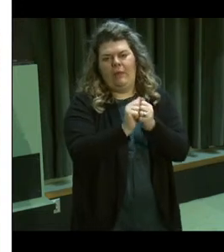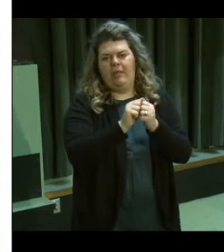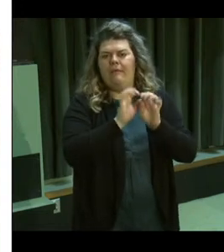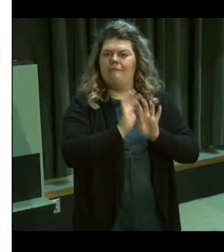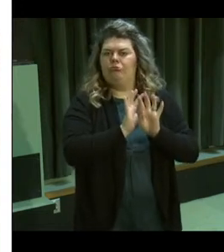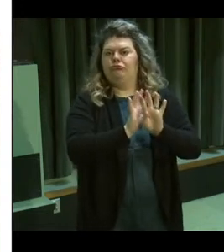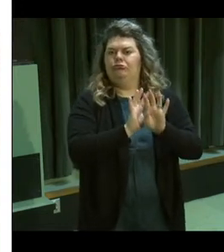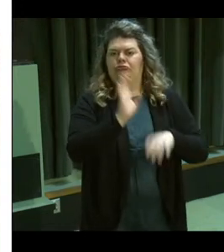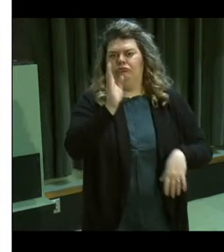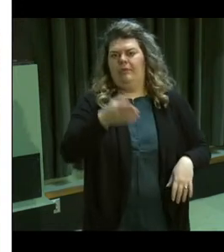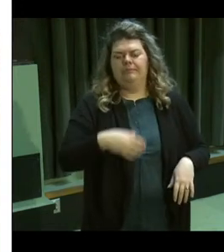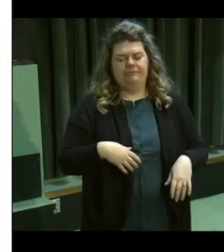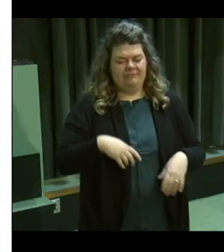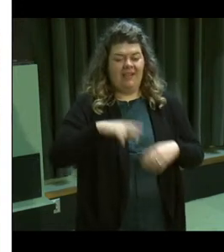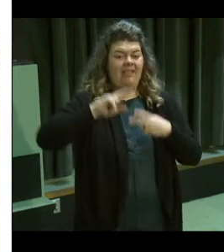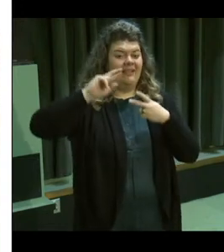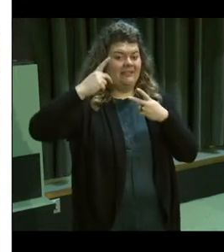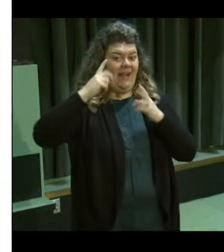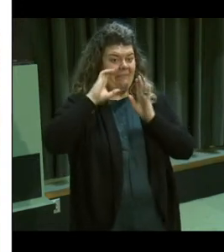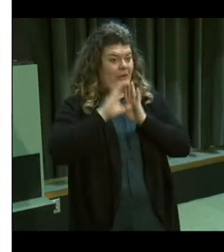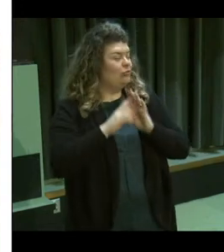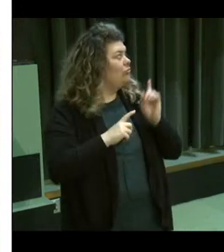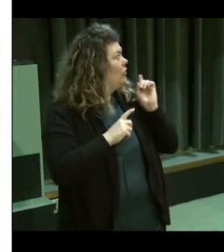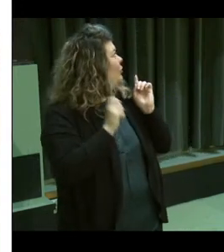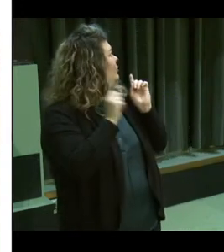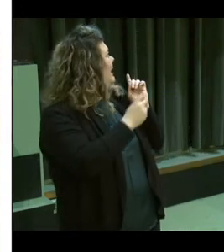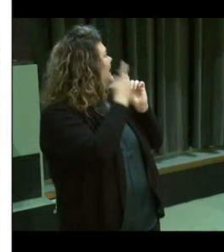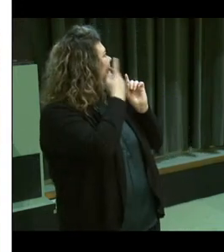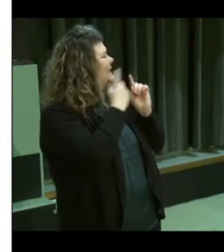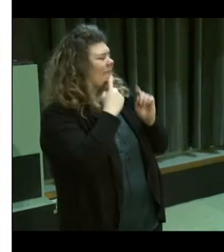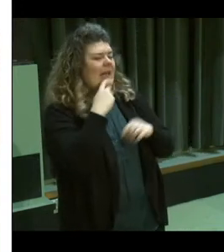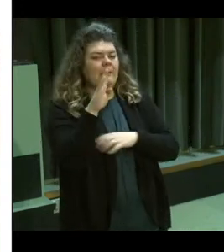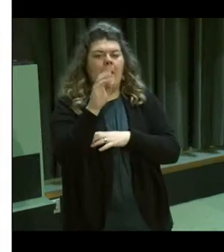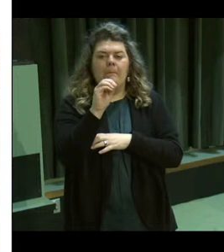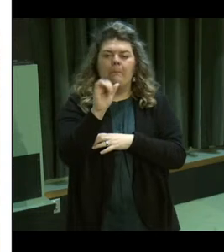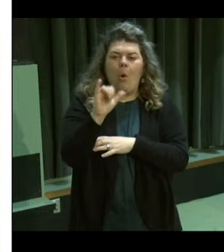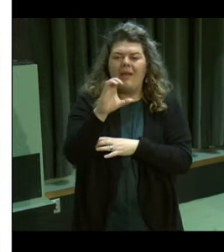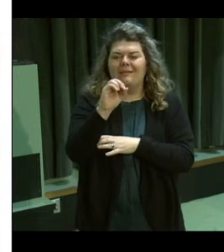would go with him to marches,